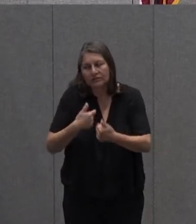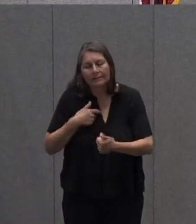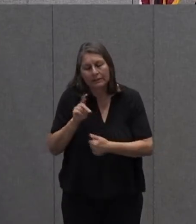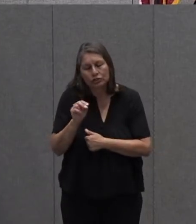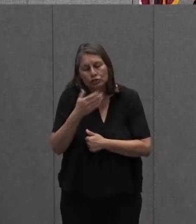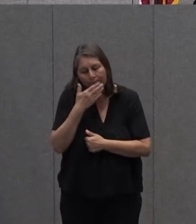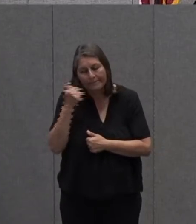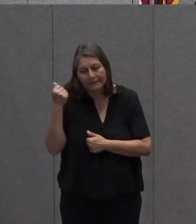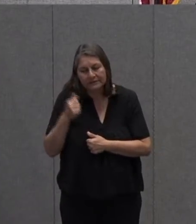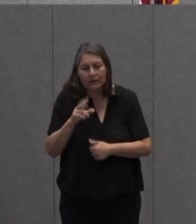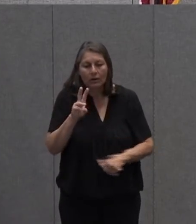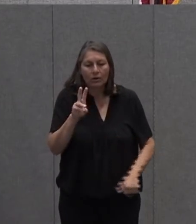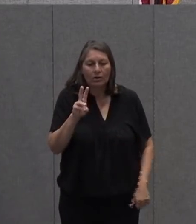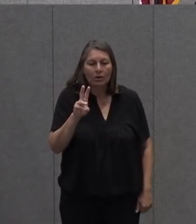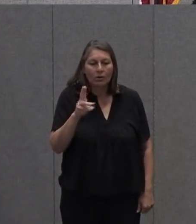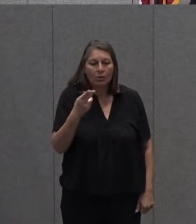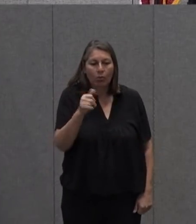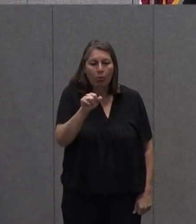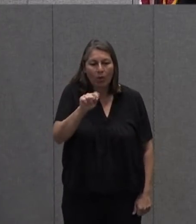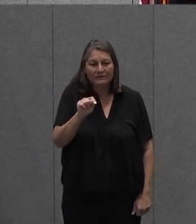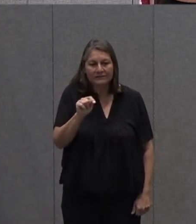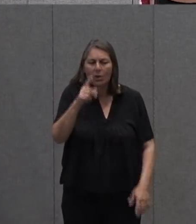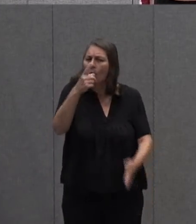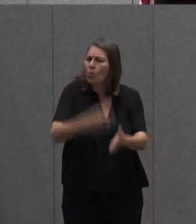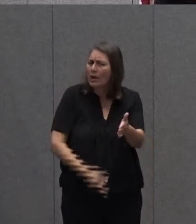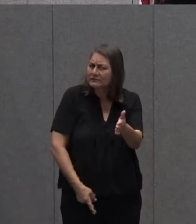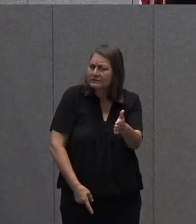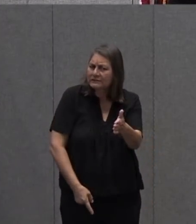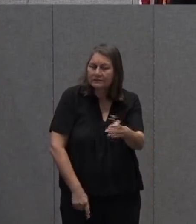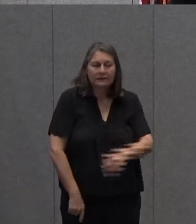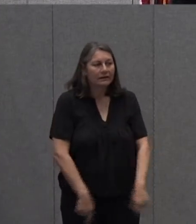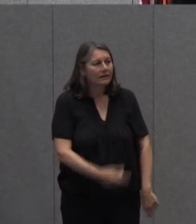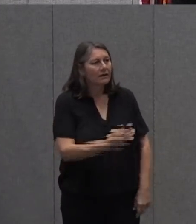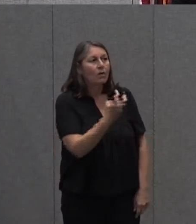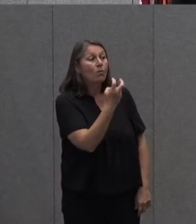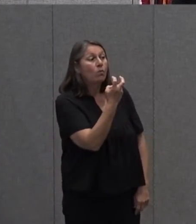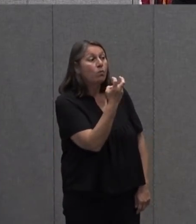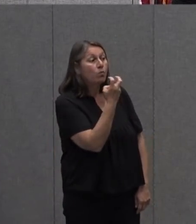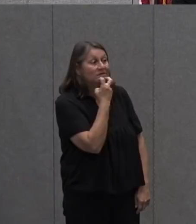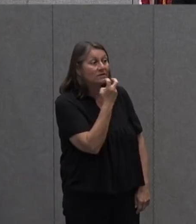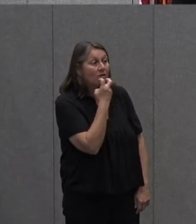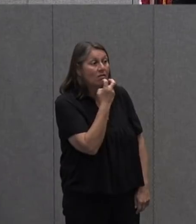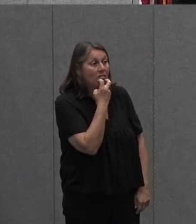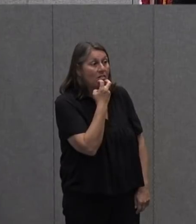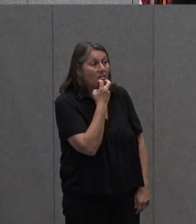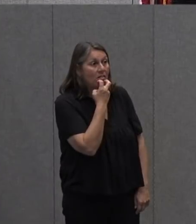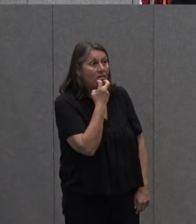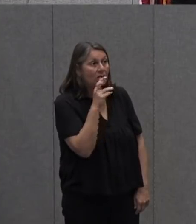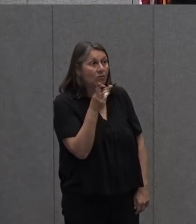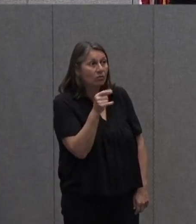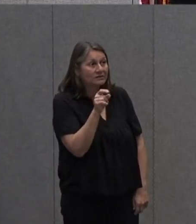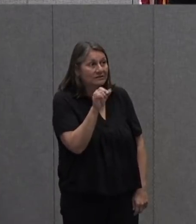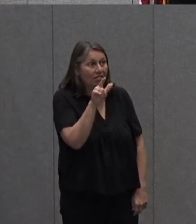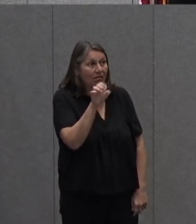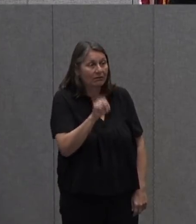So, WH, what. What? I'm gonna say whistle. Whistle, that's a good one. Oh, whiskers.